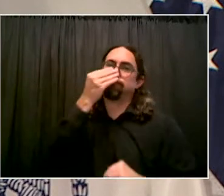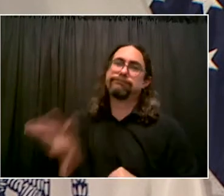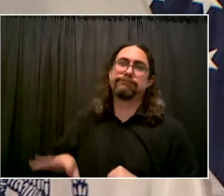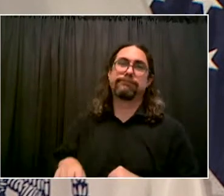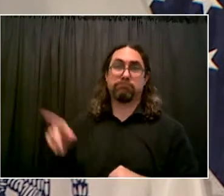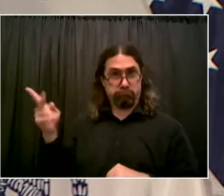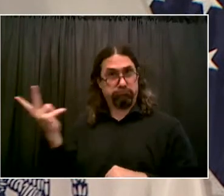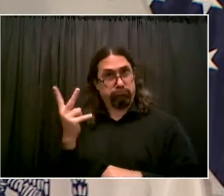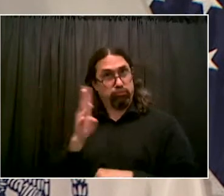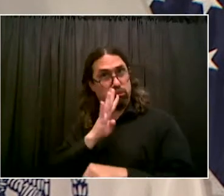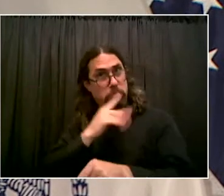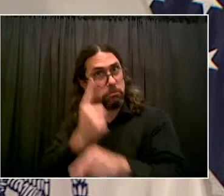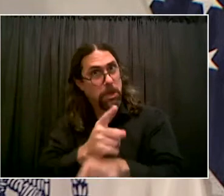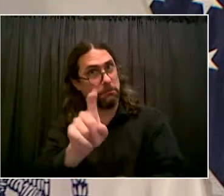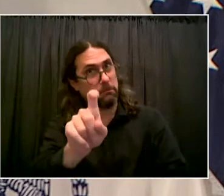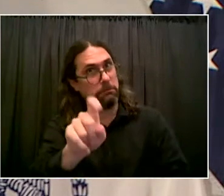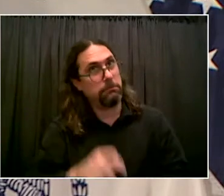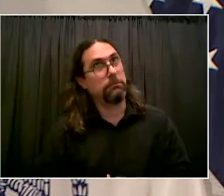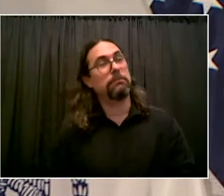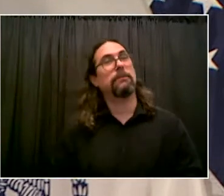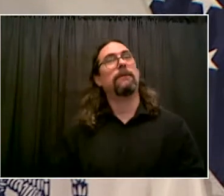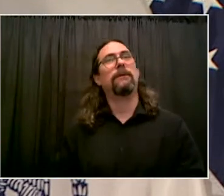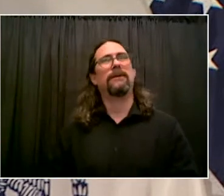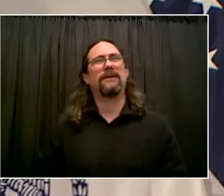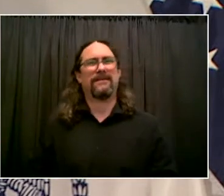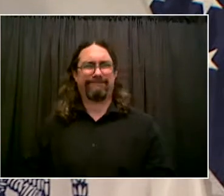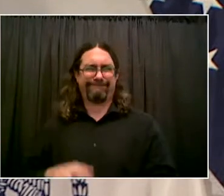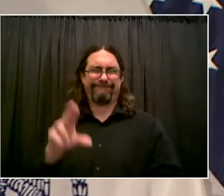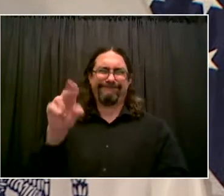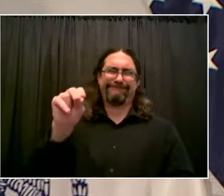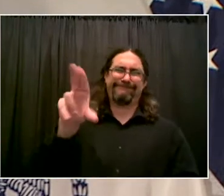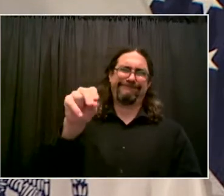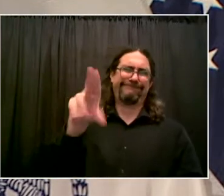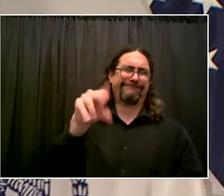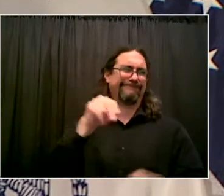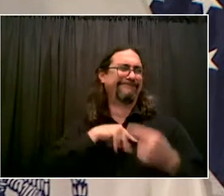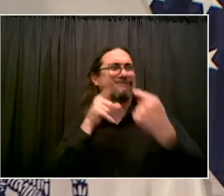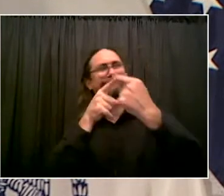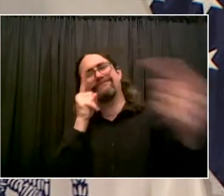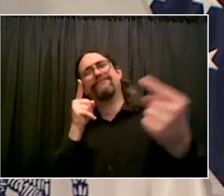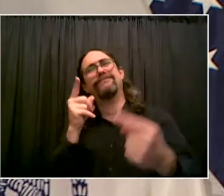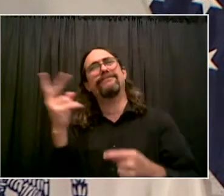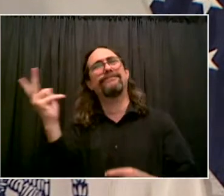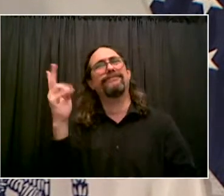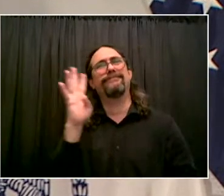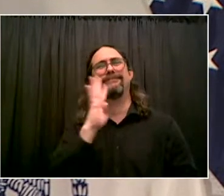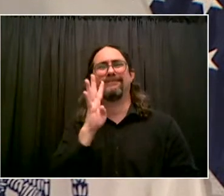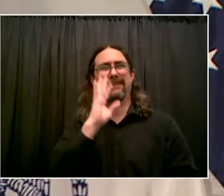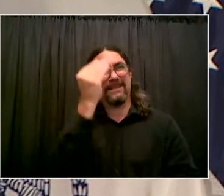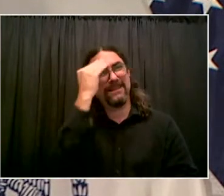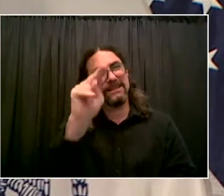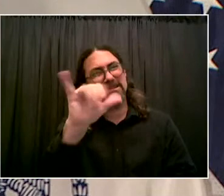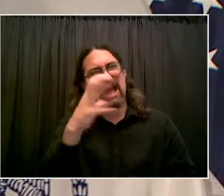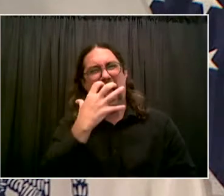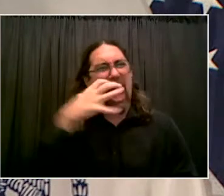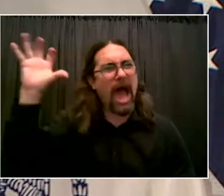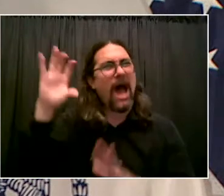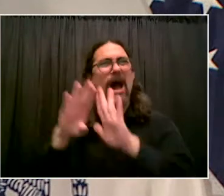REALITY OF NEW YORK CITY. THE REALITY OF NEW YORK CITY IS THE CITY COMING